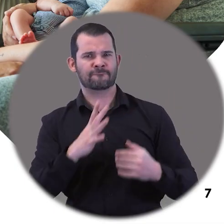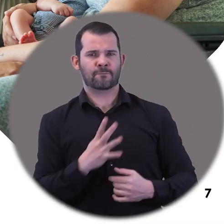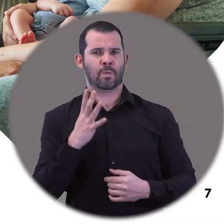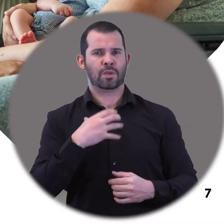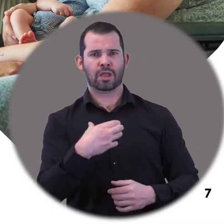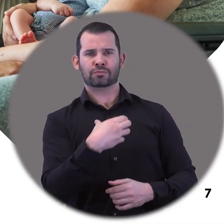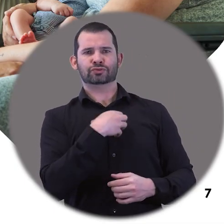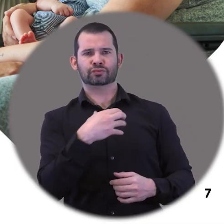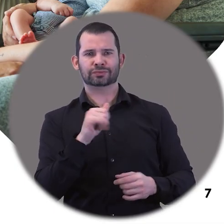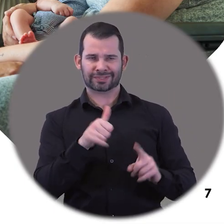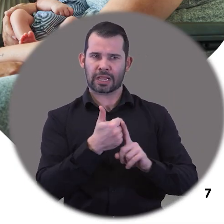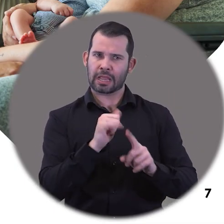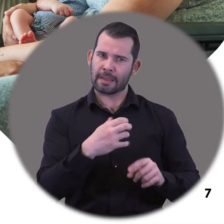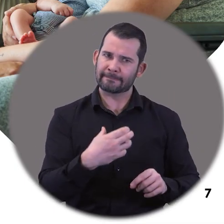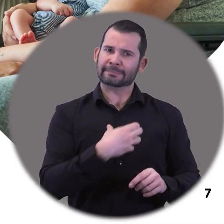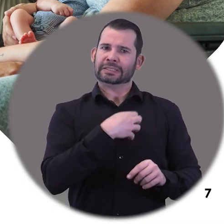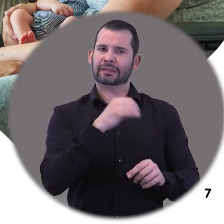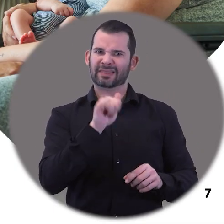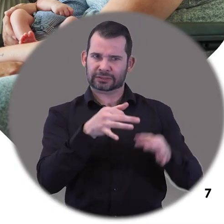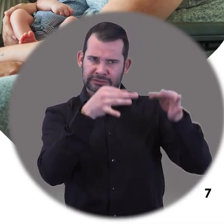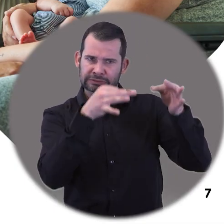to appeal the decision within 90 days